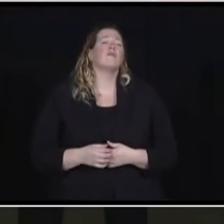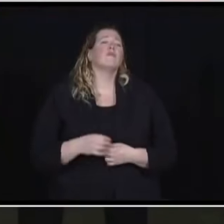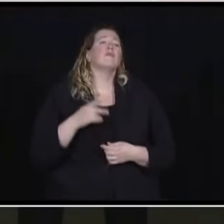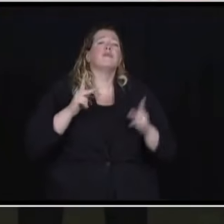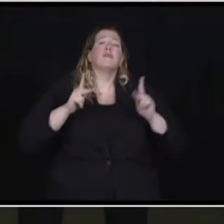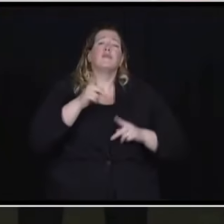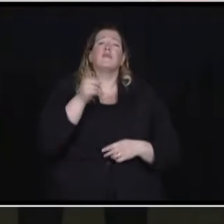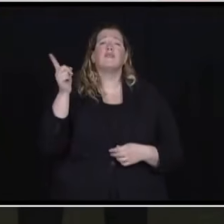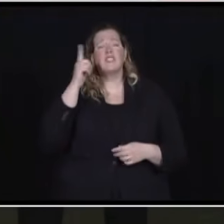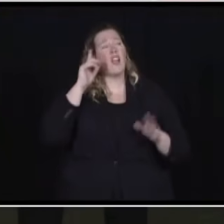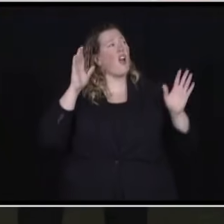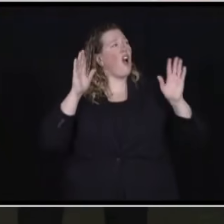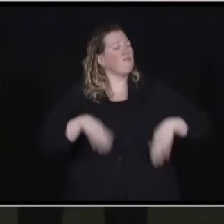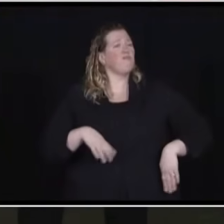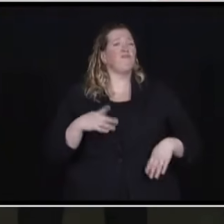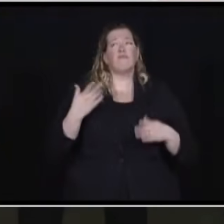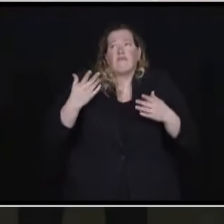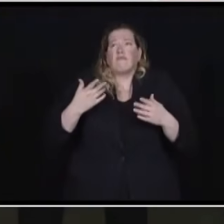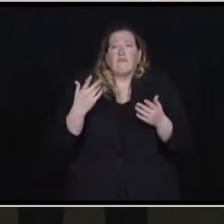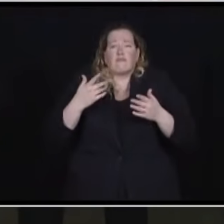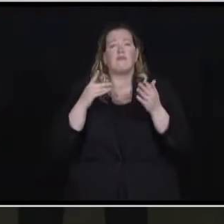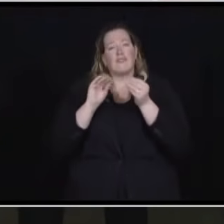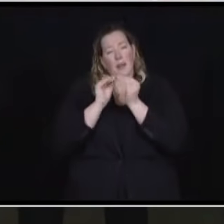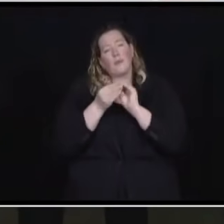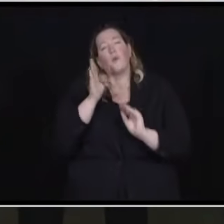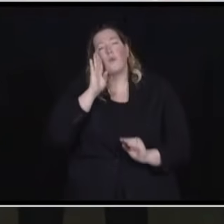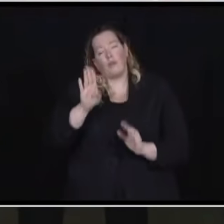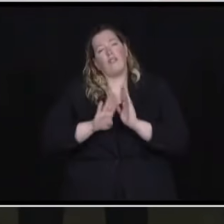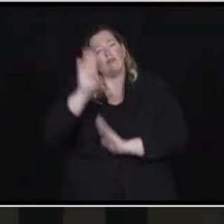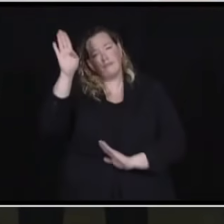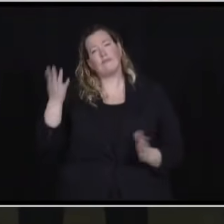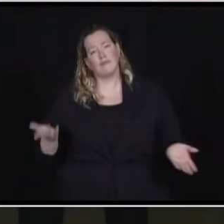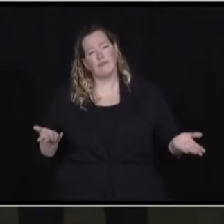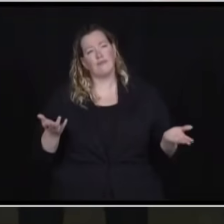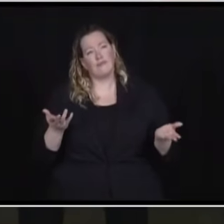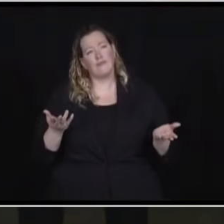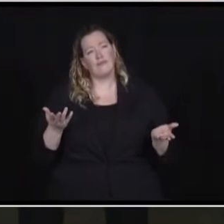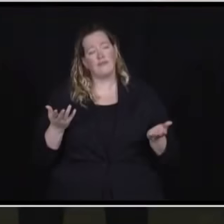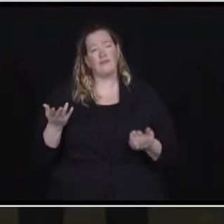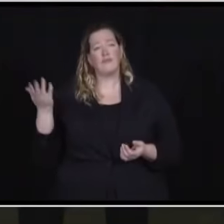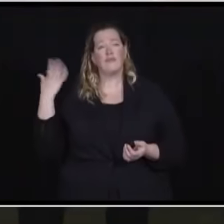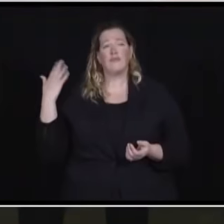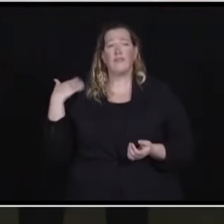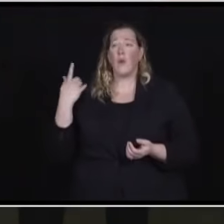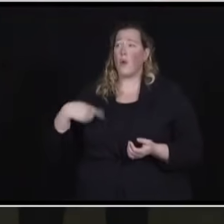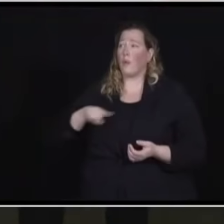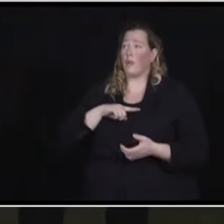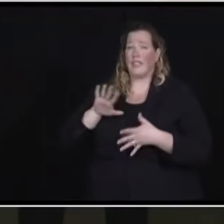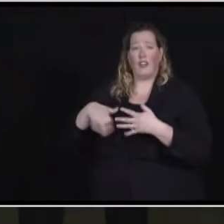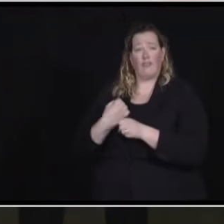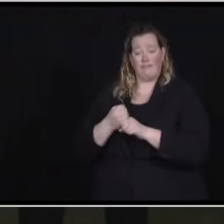you put a number on it if we didn't do this. If a problem was just out there now following